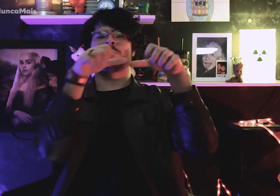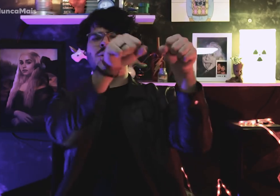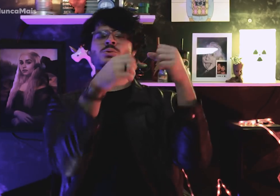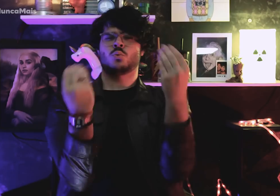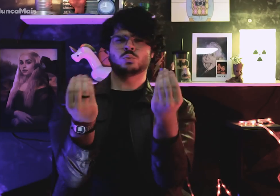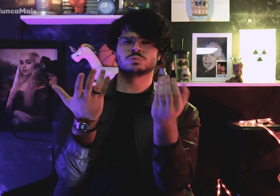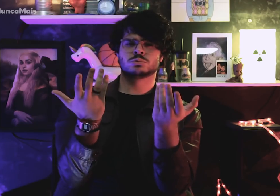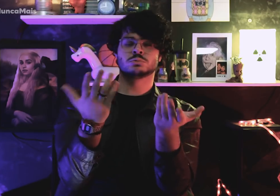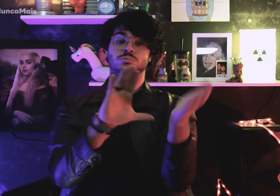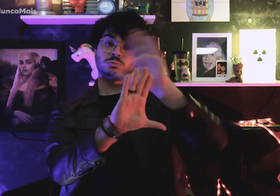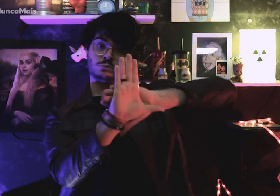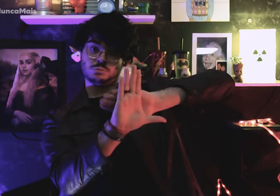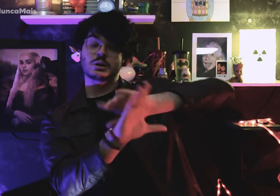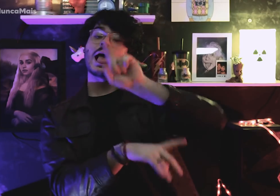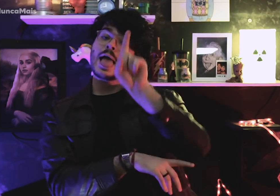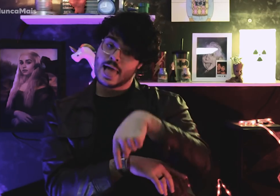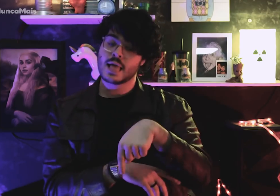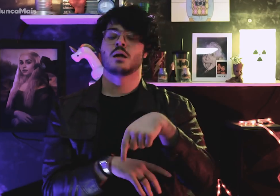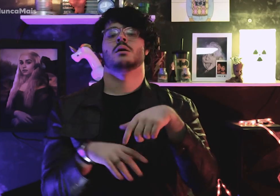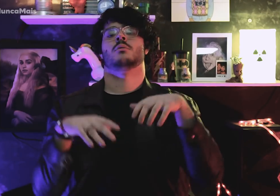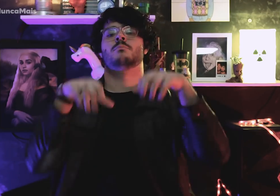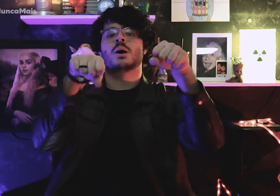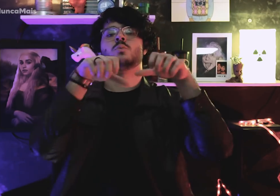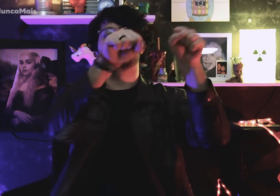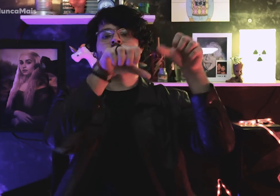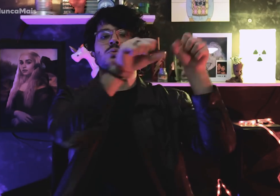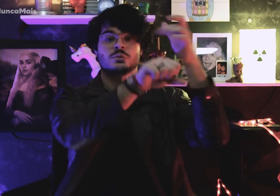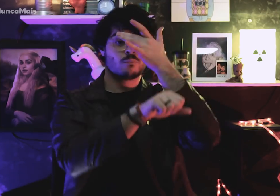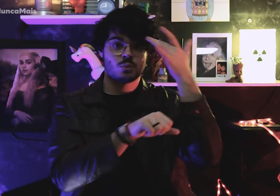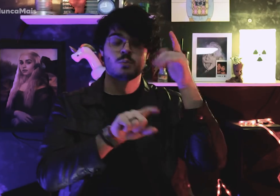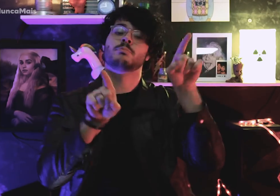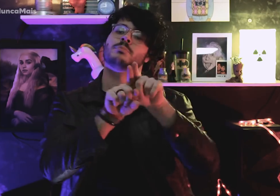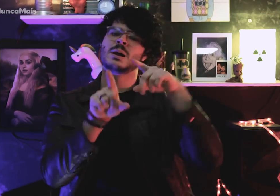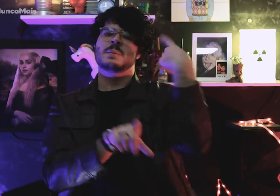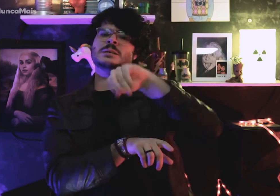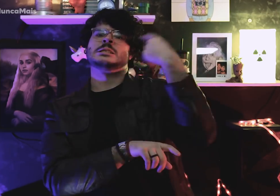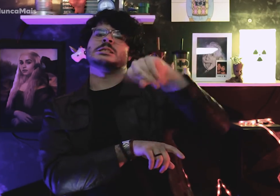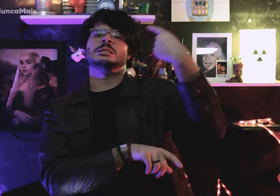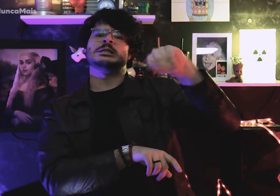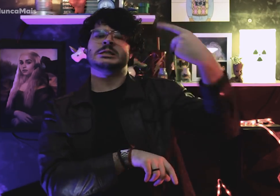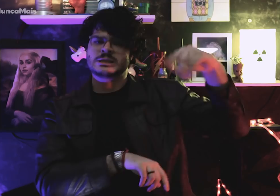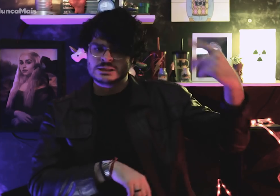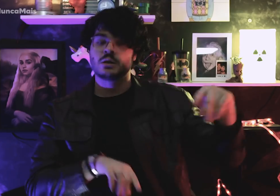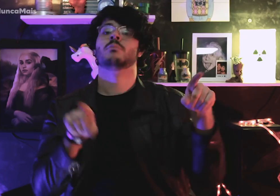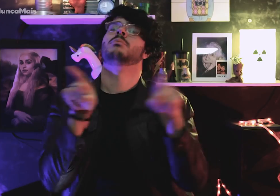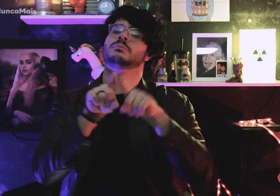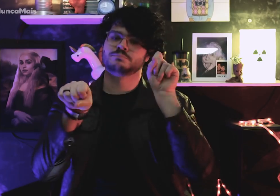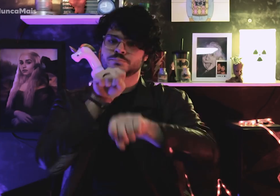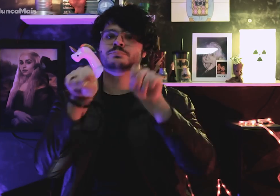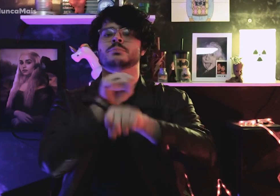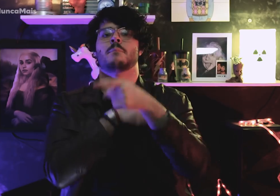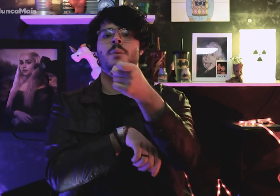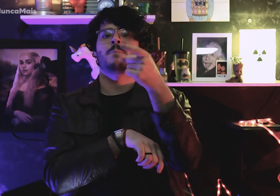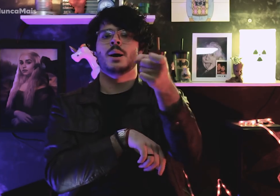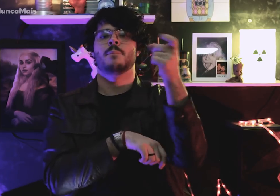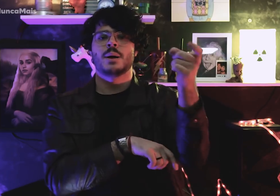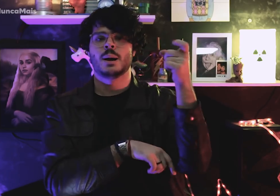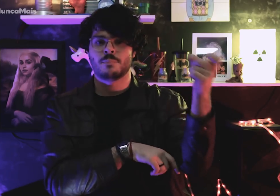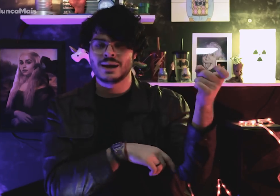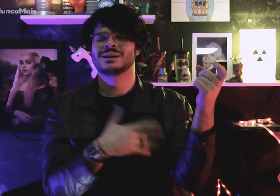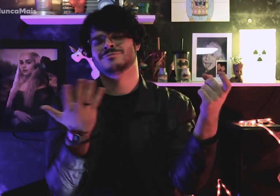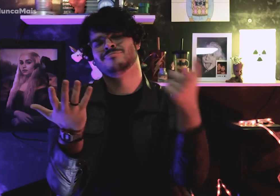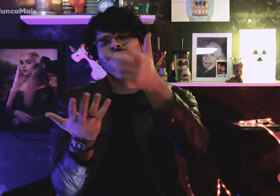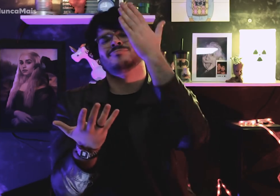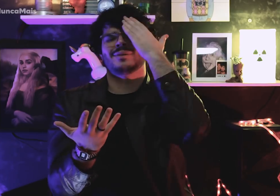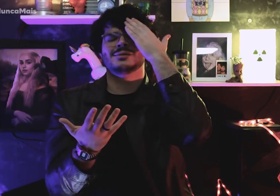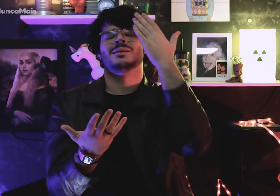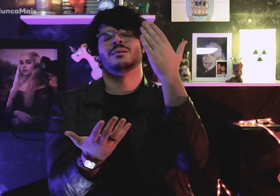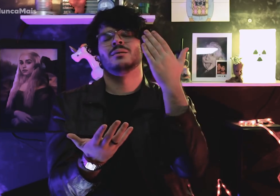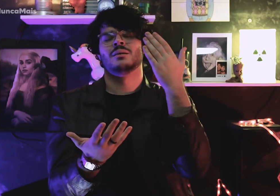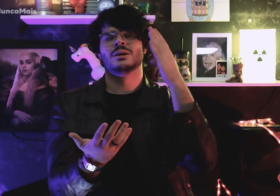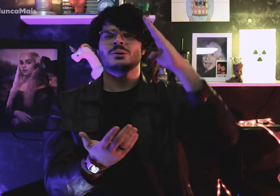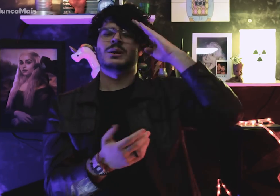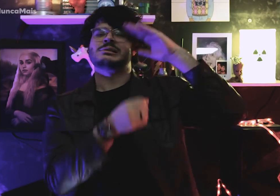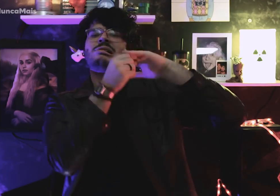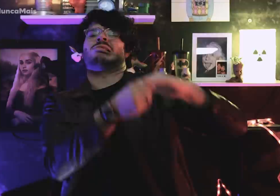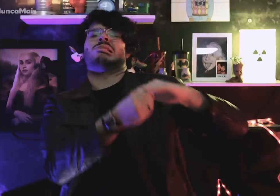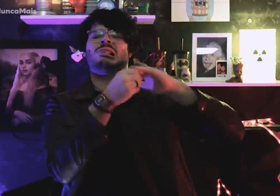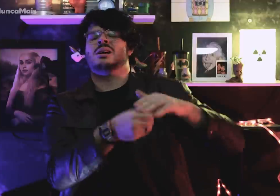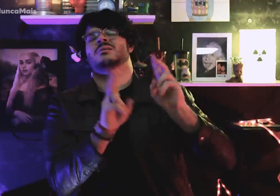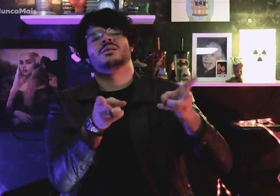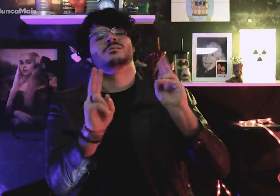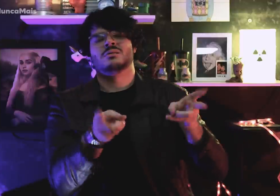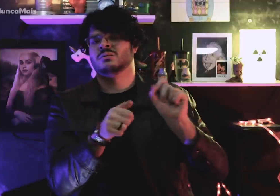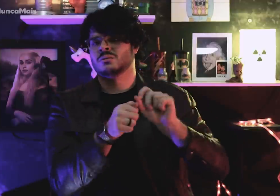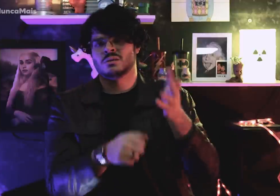através de sequestros, torturas e assassinatos tal qual a repressão militar costumava fazer.